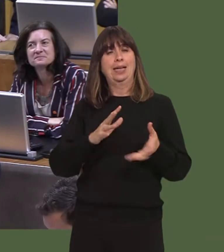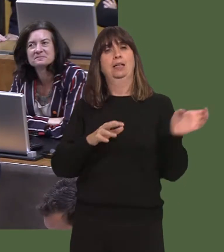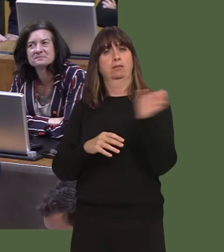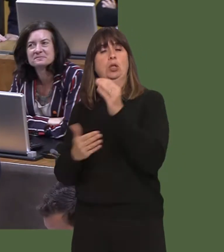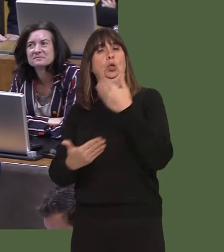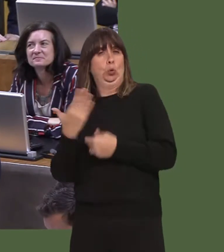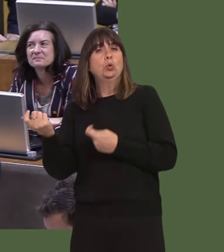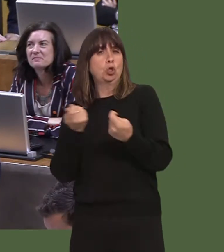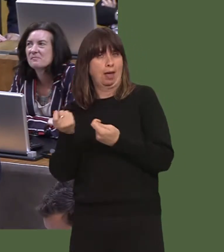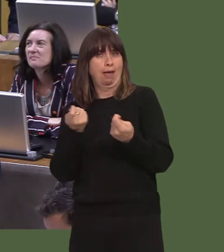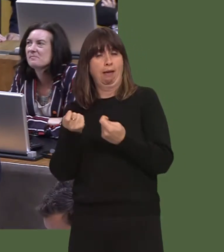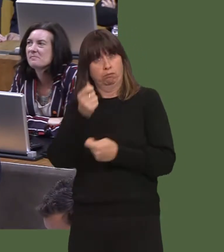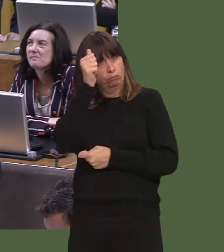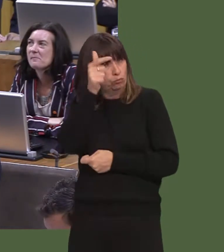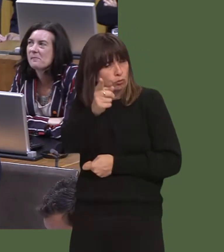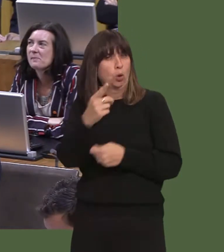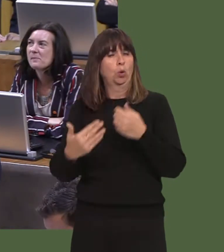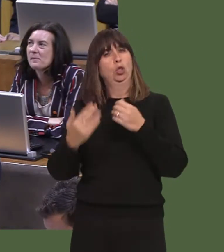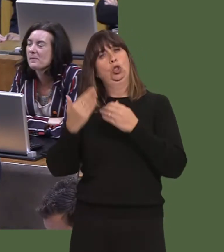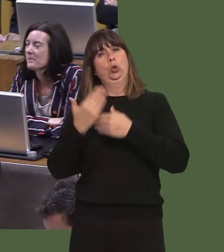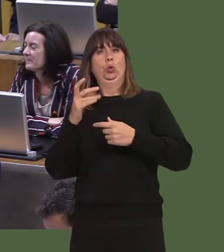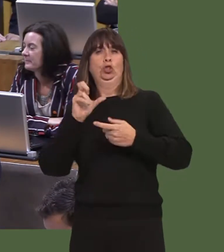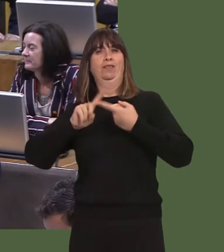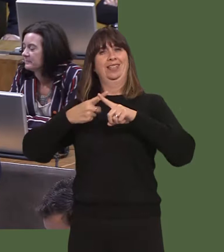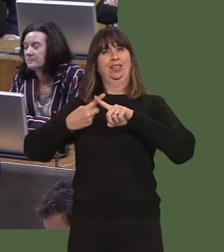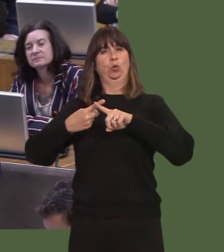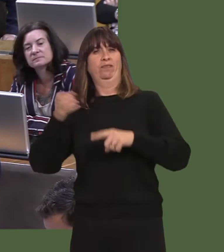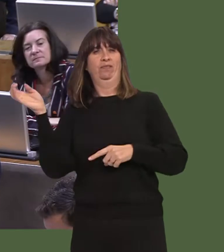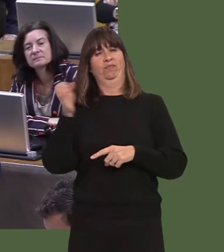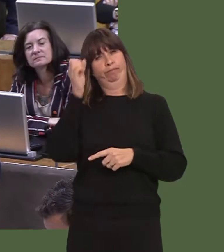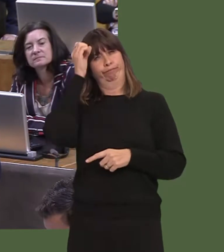He will know that there is a new chief executive, who has replaced somebody with huge experience,